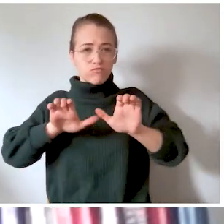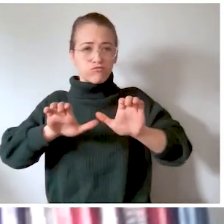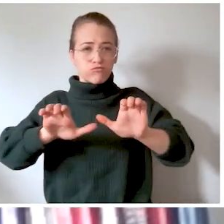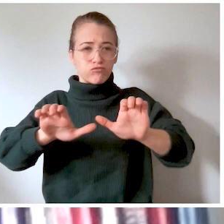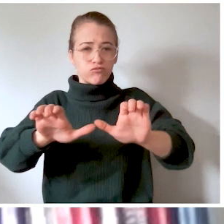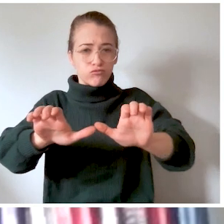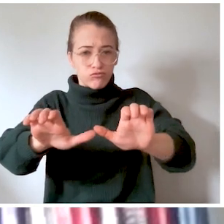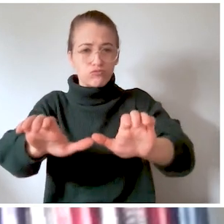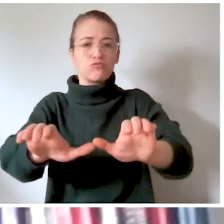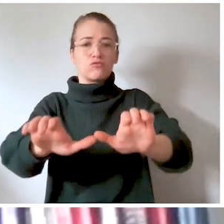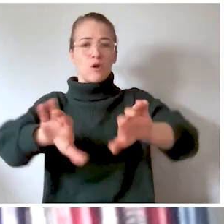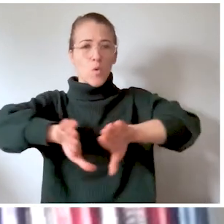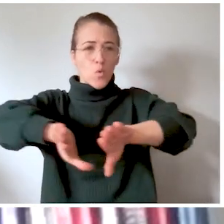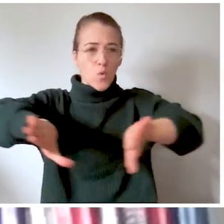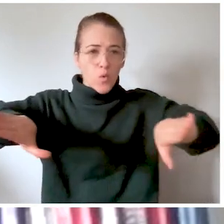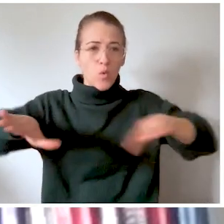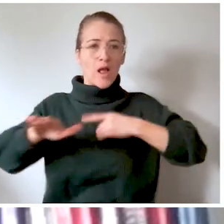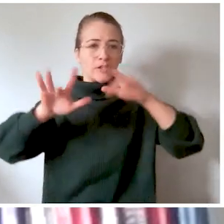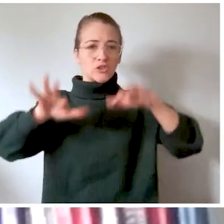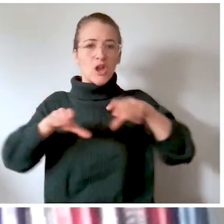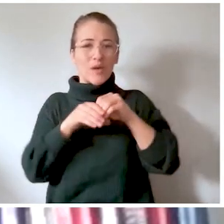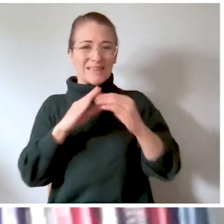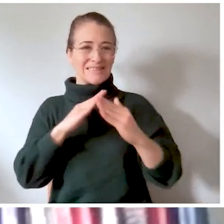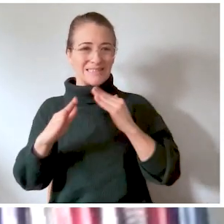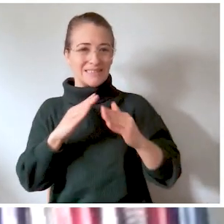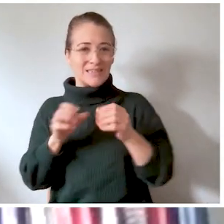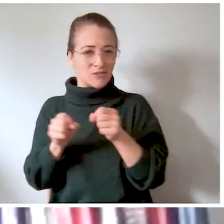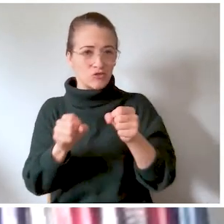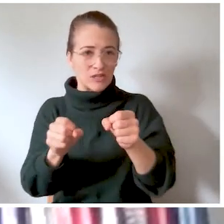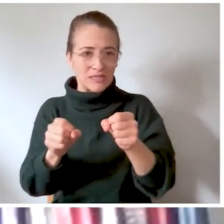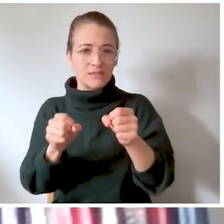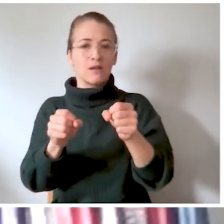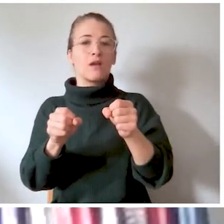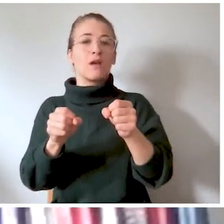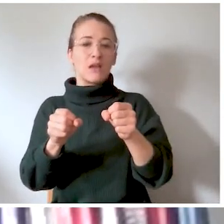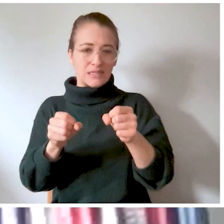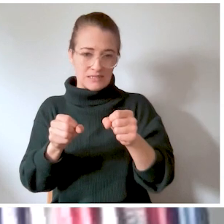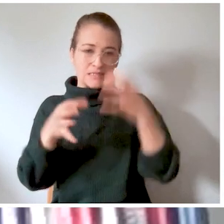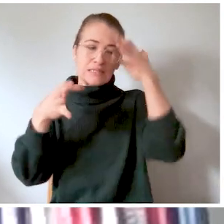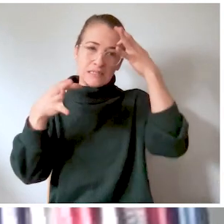to push the snow aside in the actual city streets. Of course, that's unnecessary public work